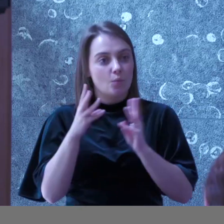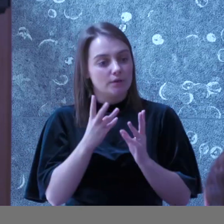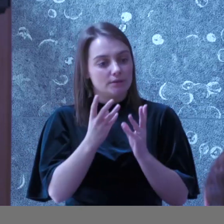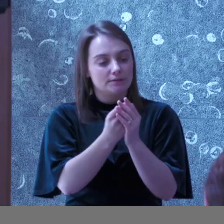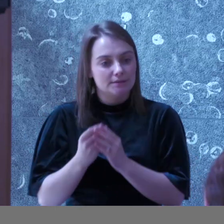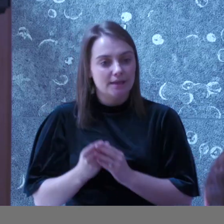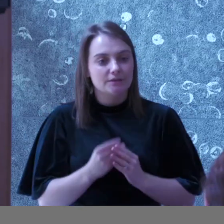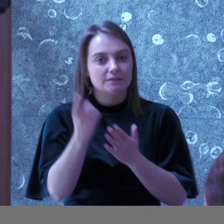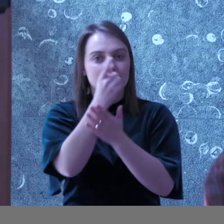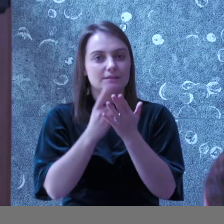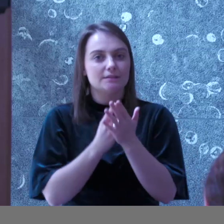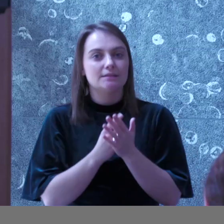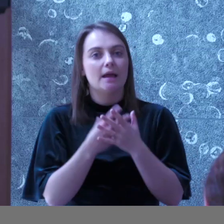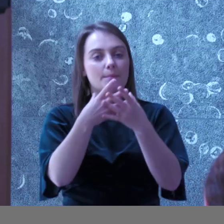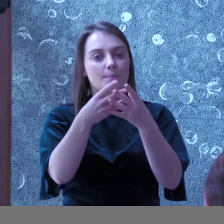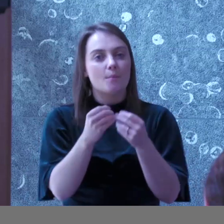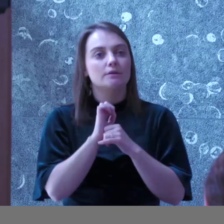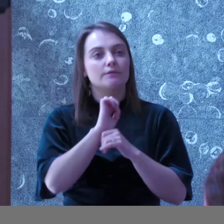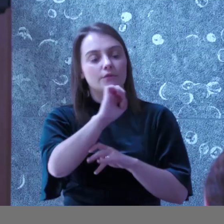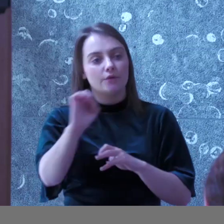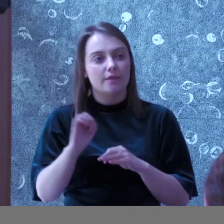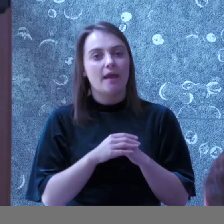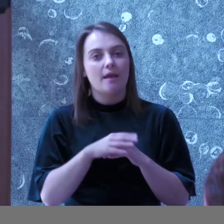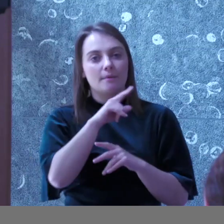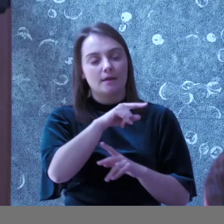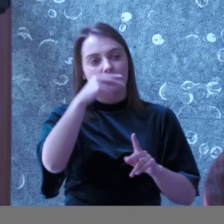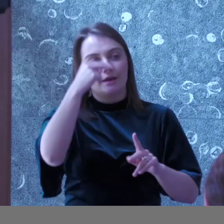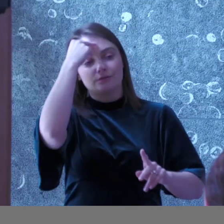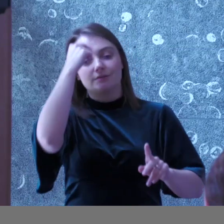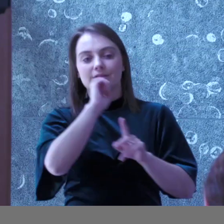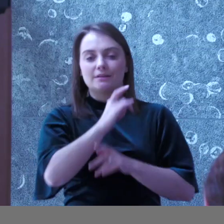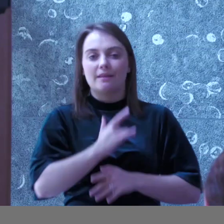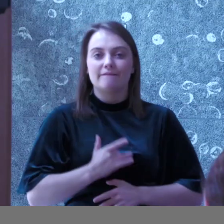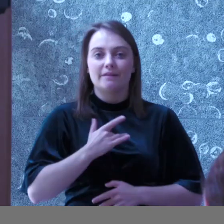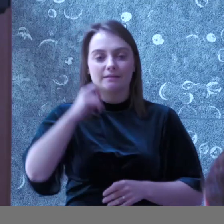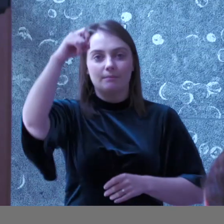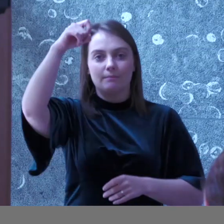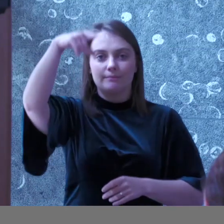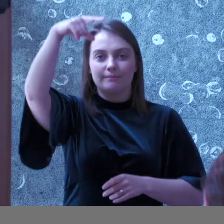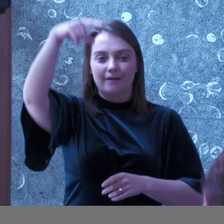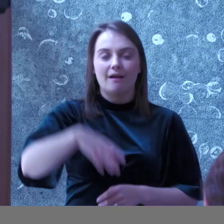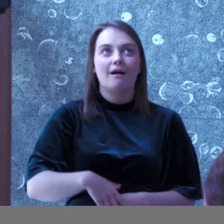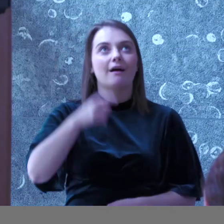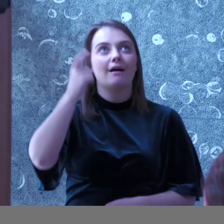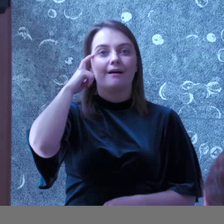products for them and I recognise that feeling. It's like the penny drops as Brian said himself.